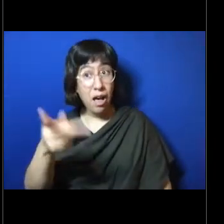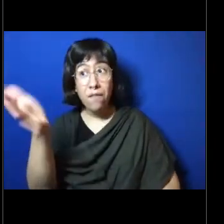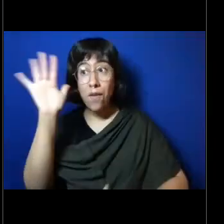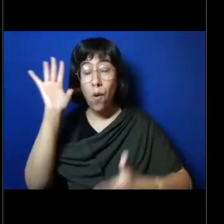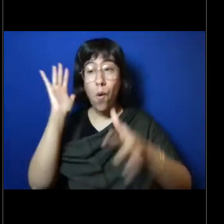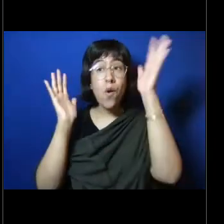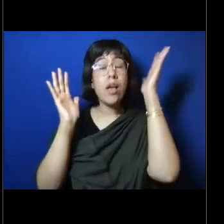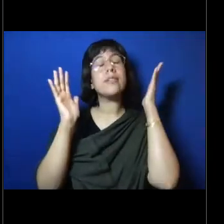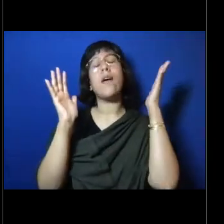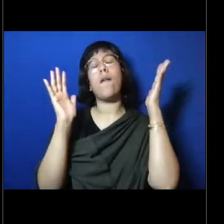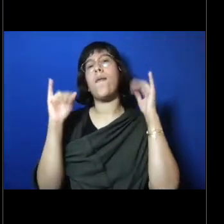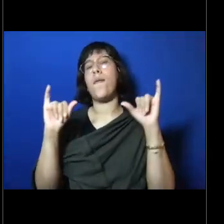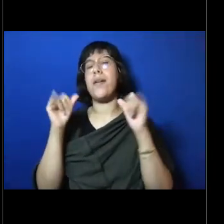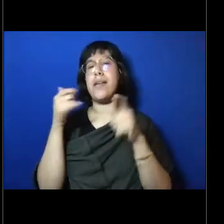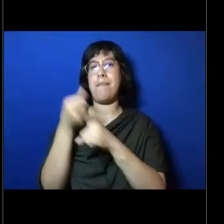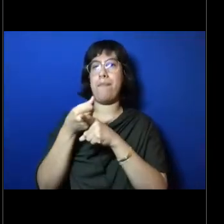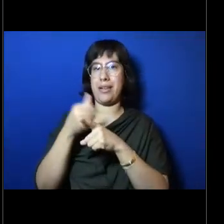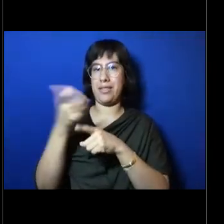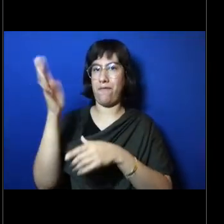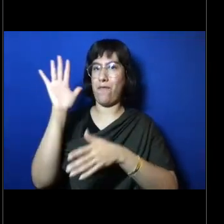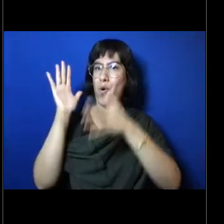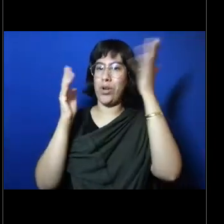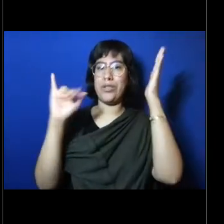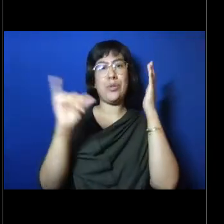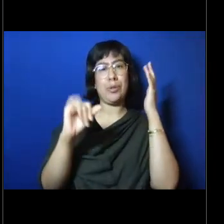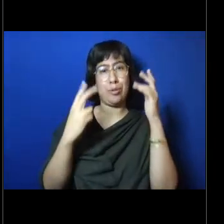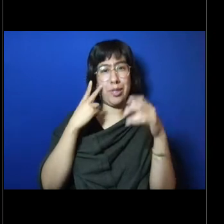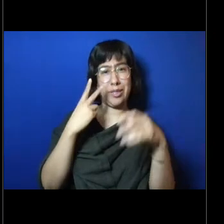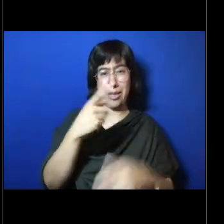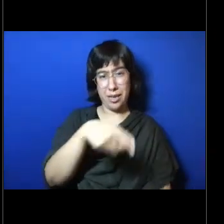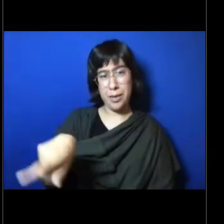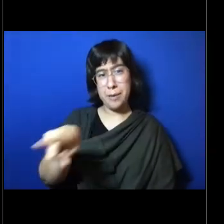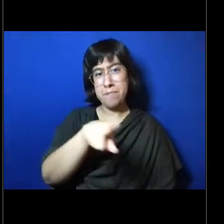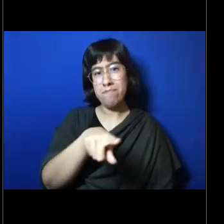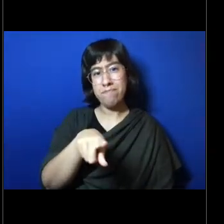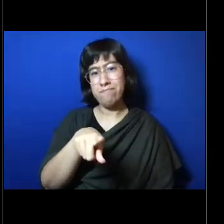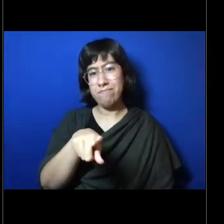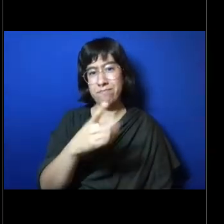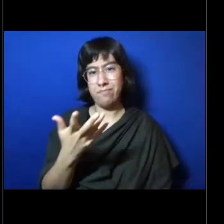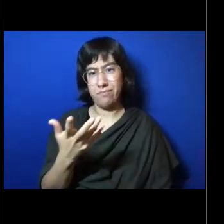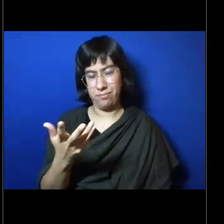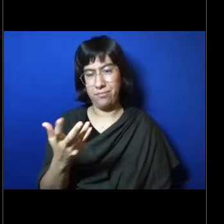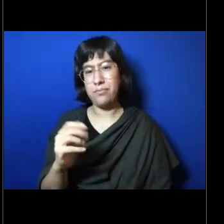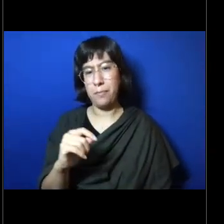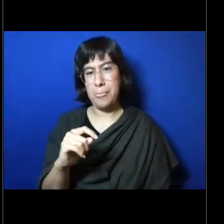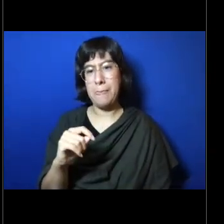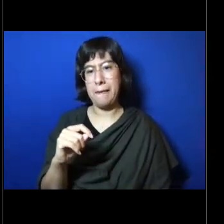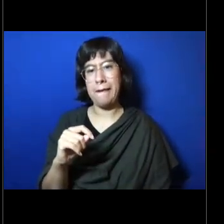healthy and diverse. And so we often see these areas that become invaded by just one species.